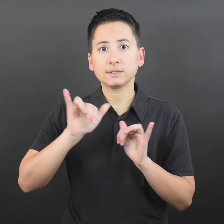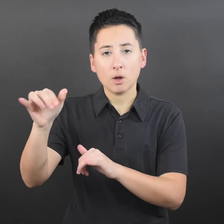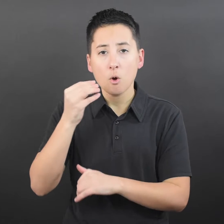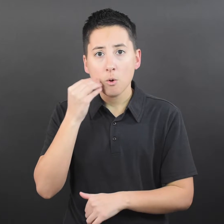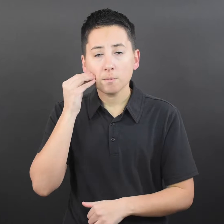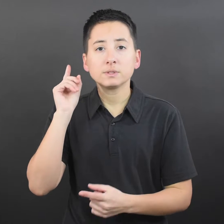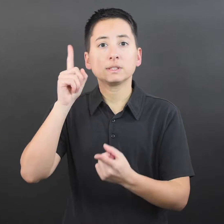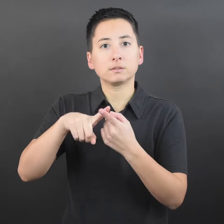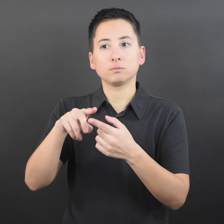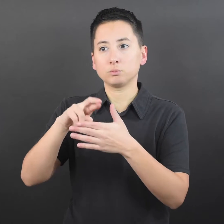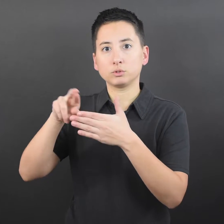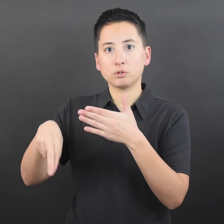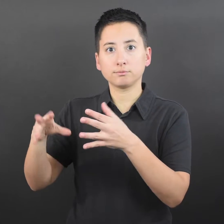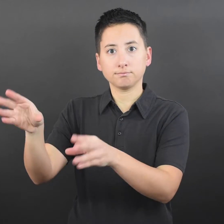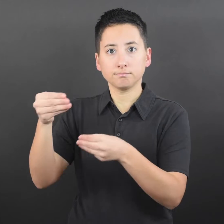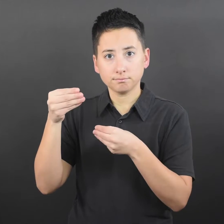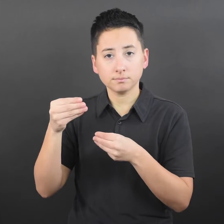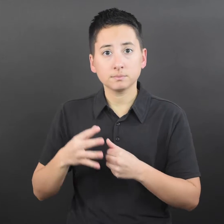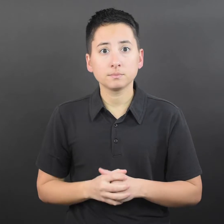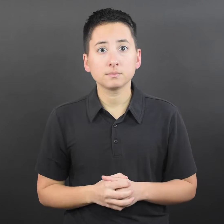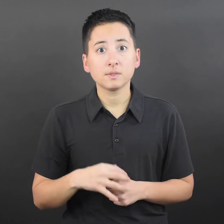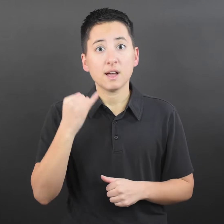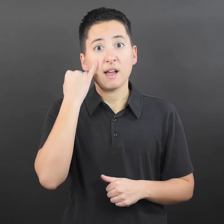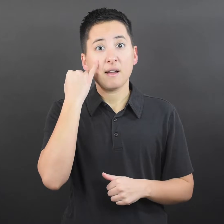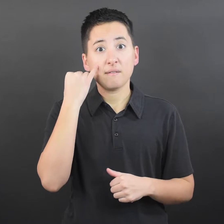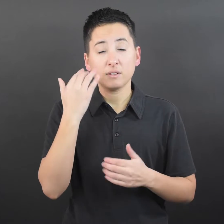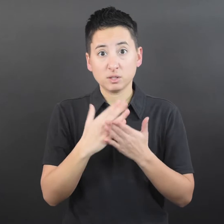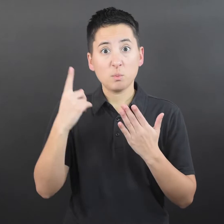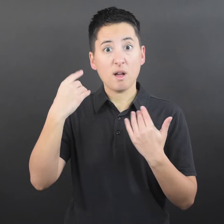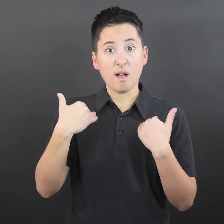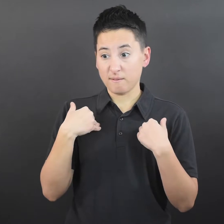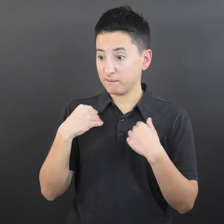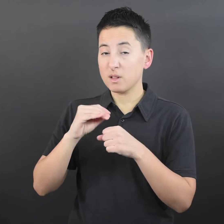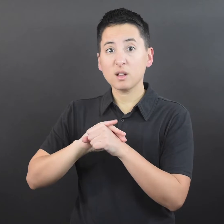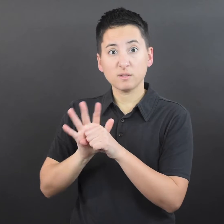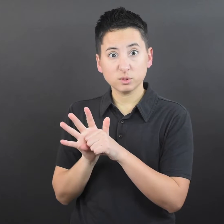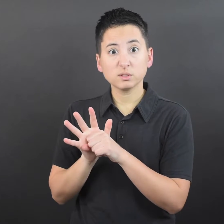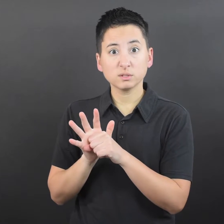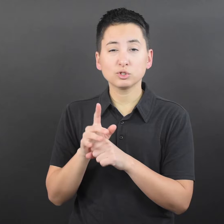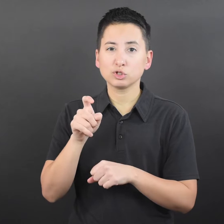Anyone with symptoms should be tested and stay home until their test results are known.